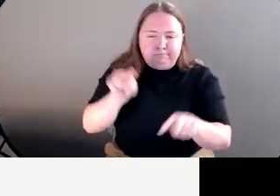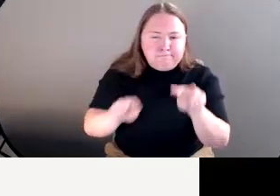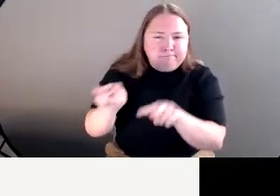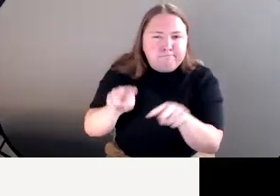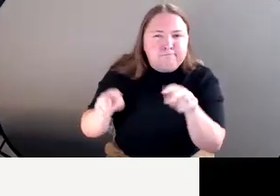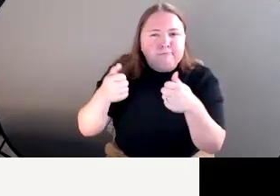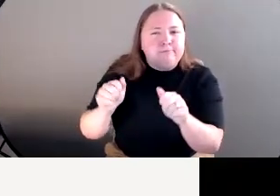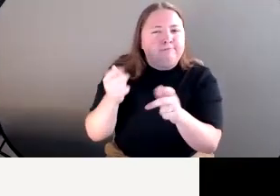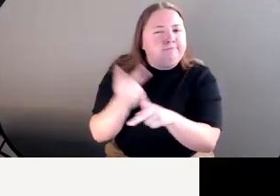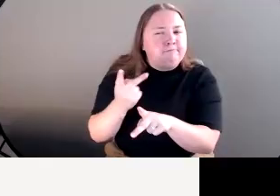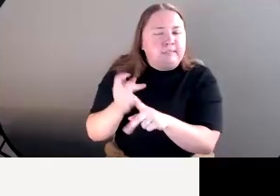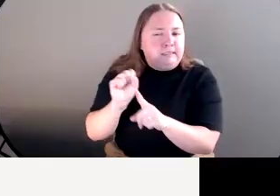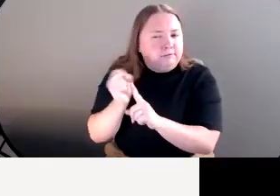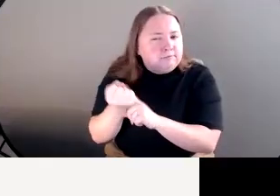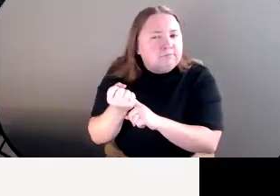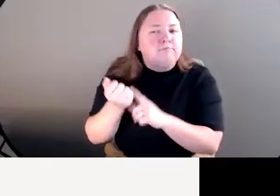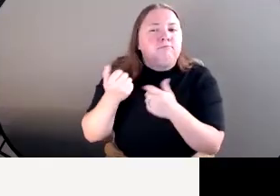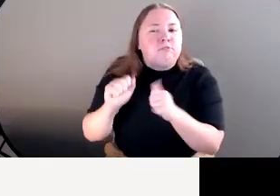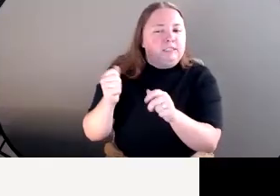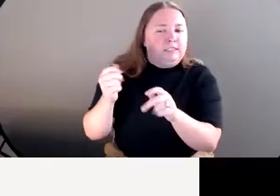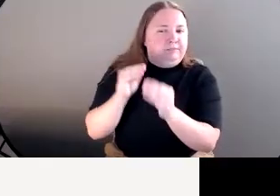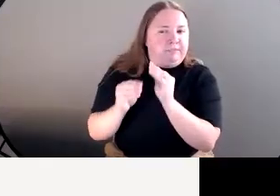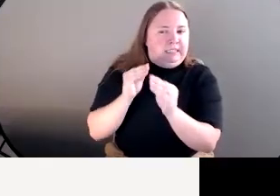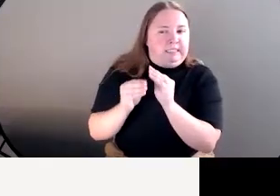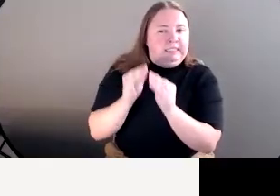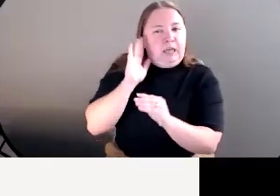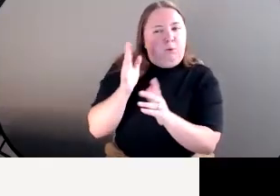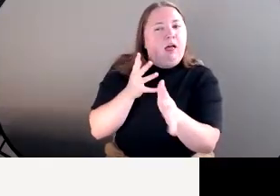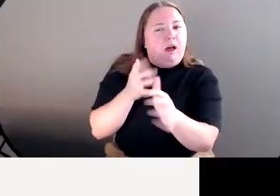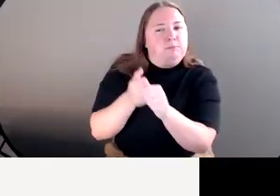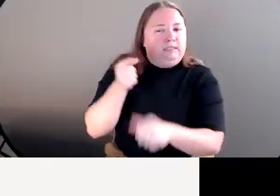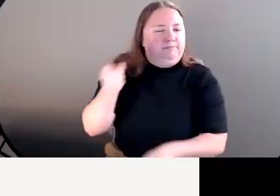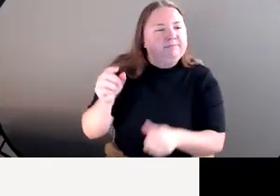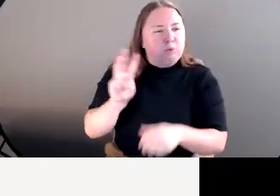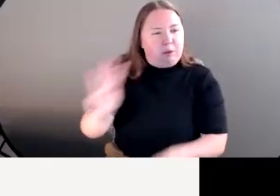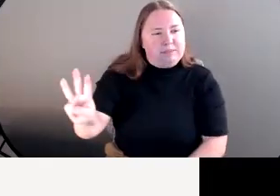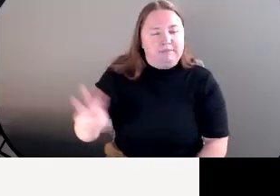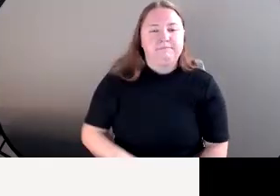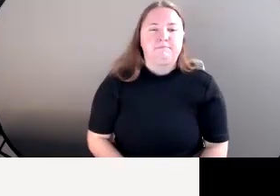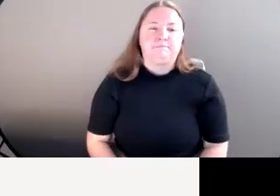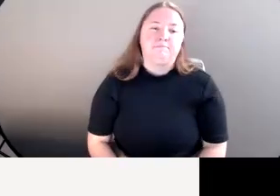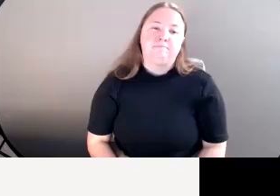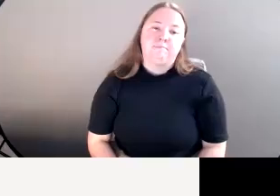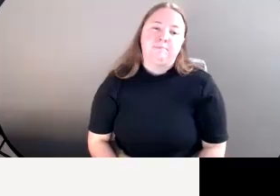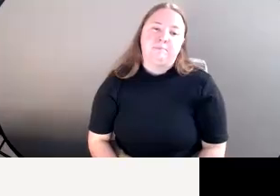the situation and working on a fix or anything like that. And so, again, just a